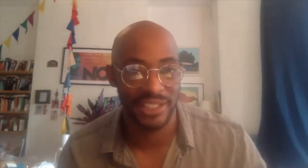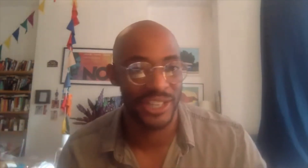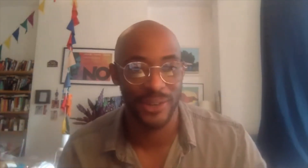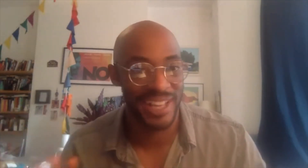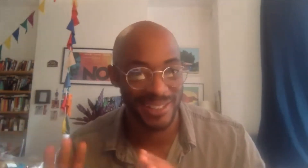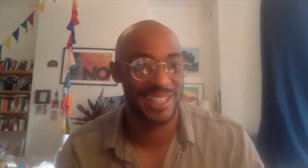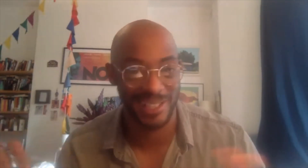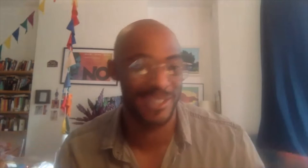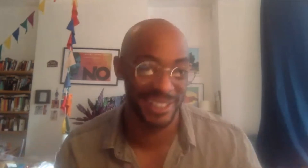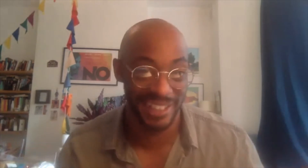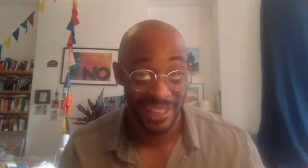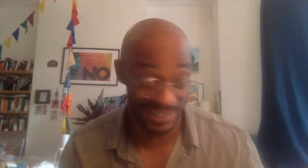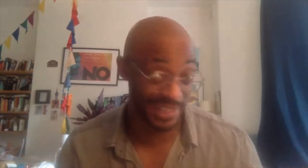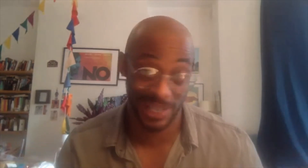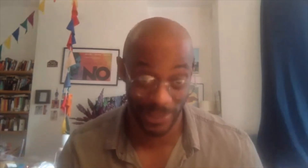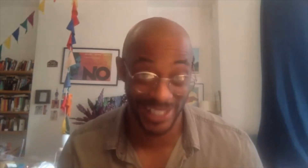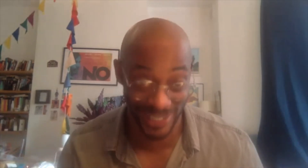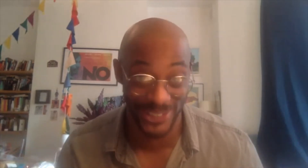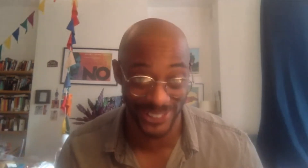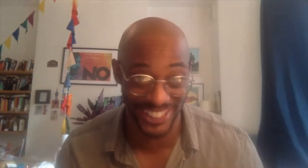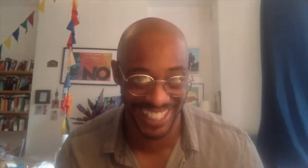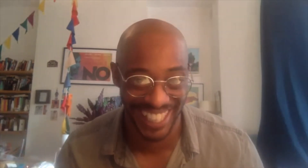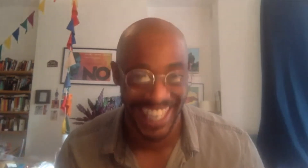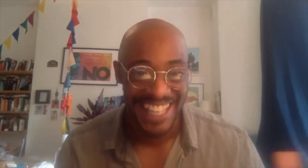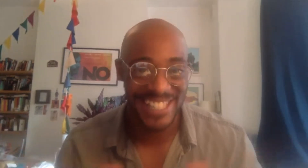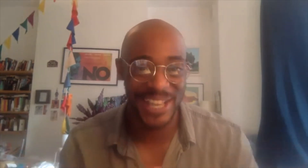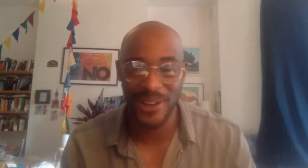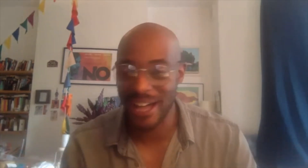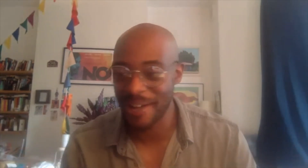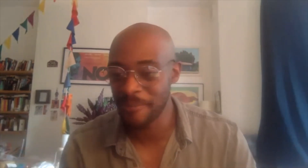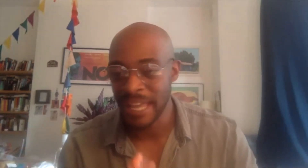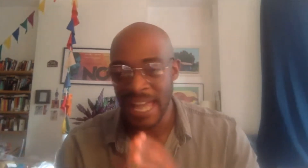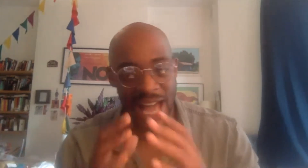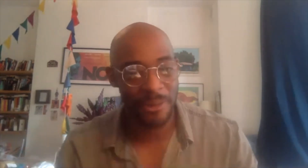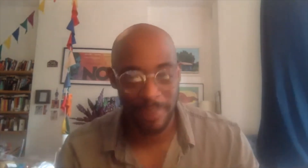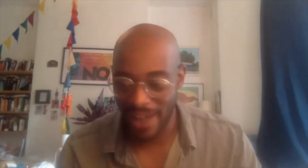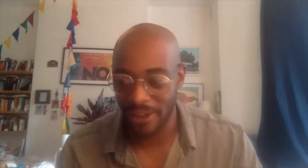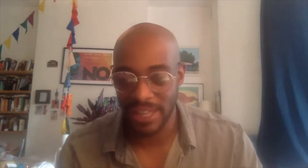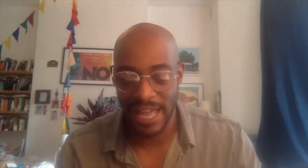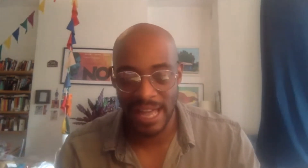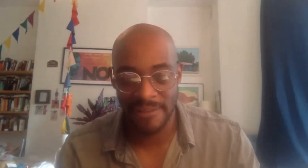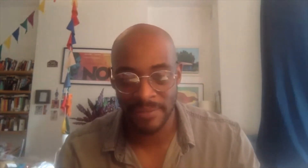You know, that, that's - that's what I do. So, erm - how about, erm -